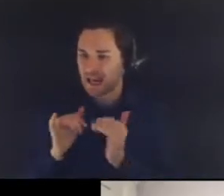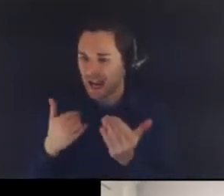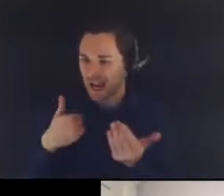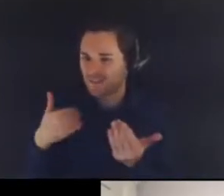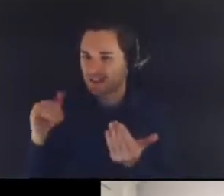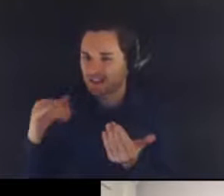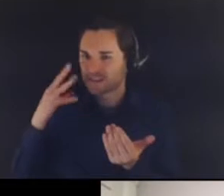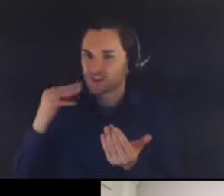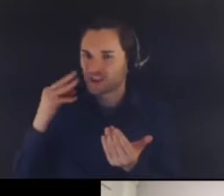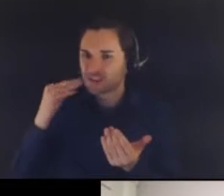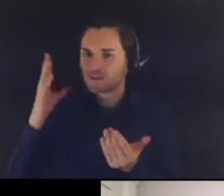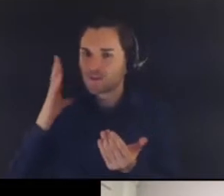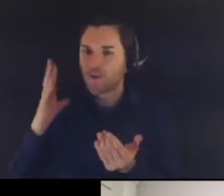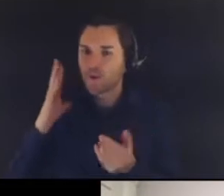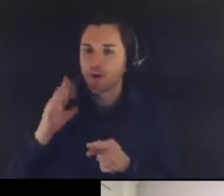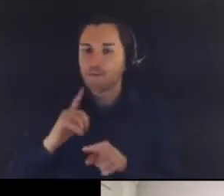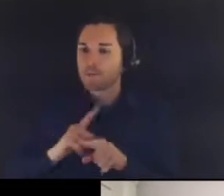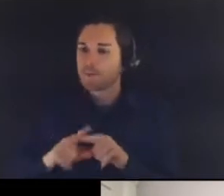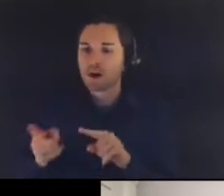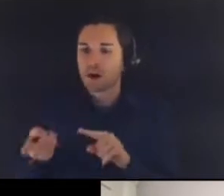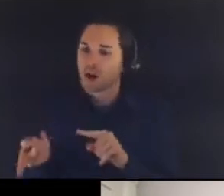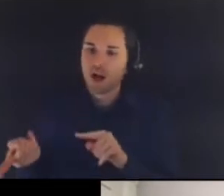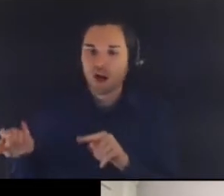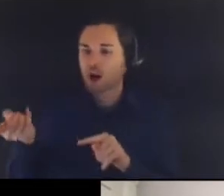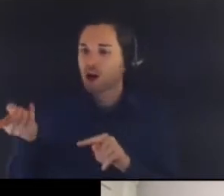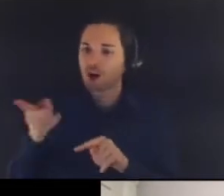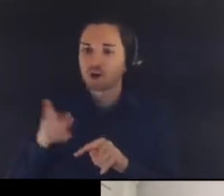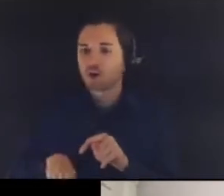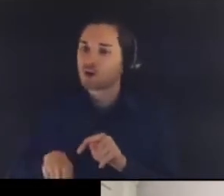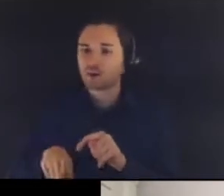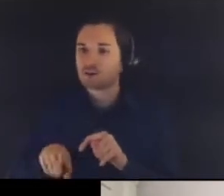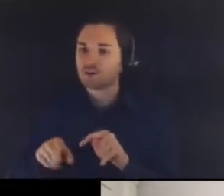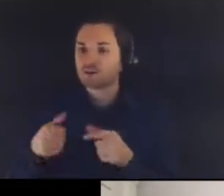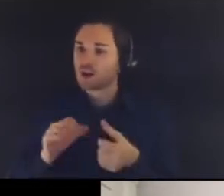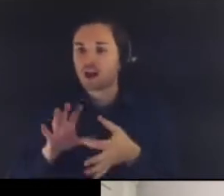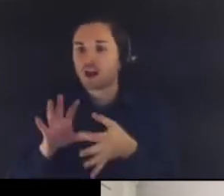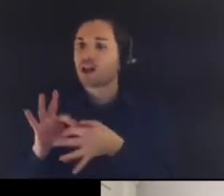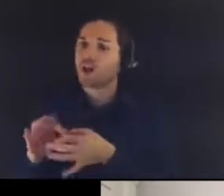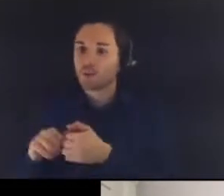experience and get feedback to understand if an experience was systematic or was it